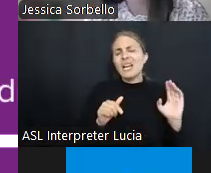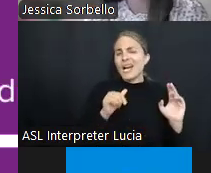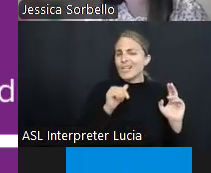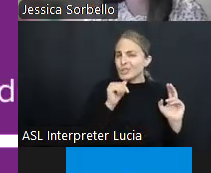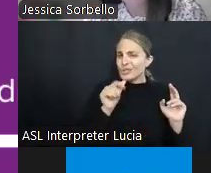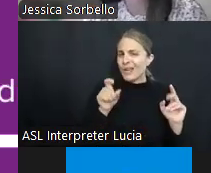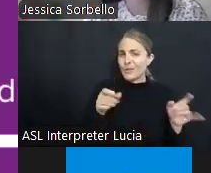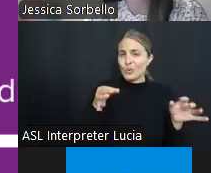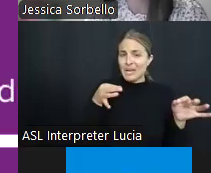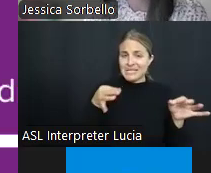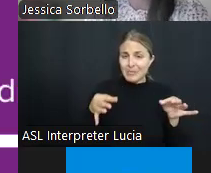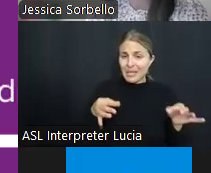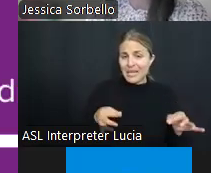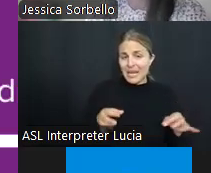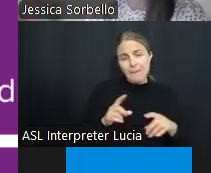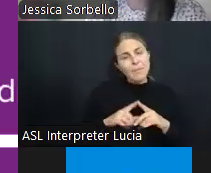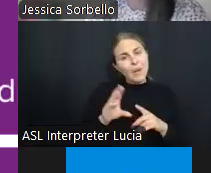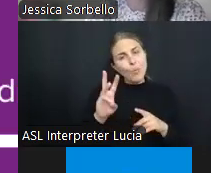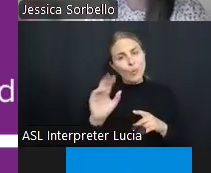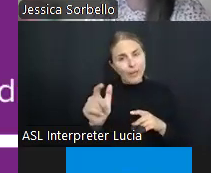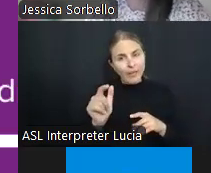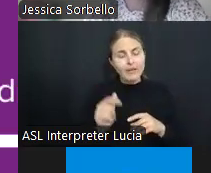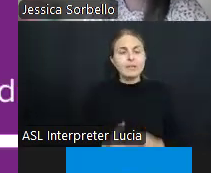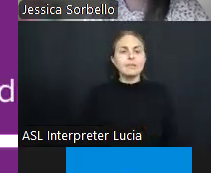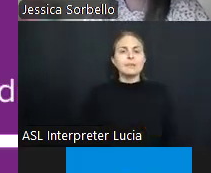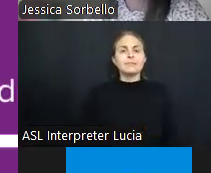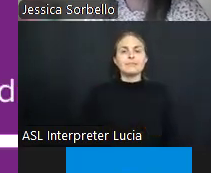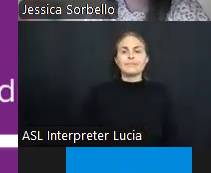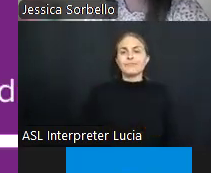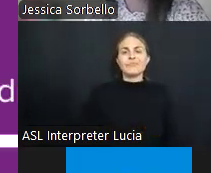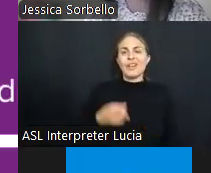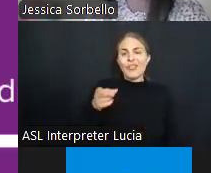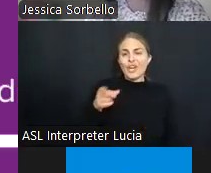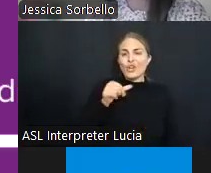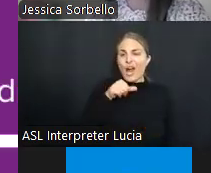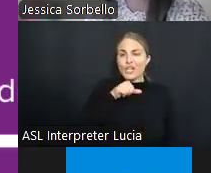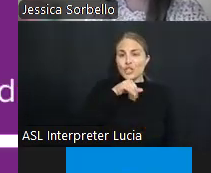they use substances. They are still a person first